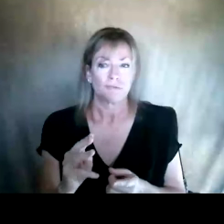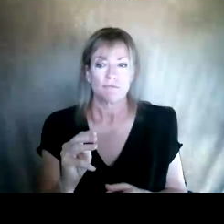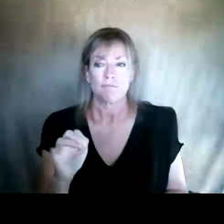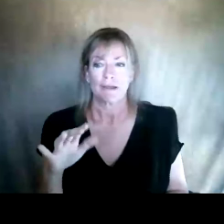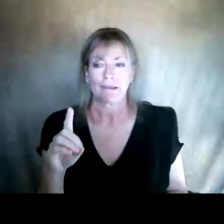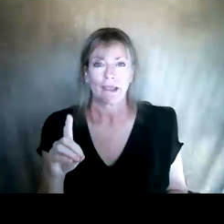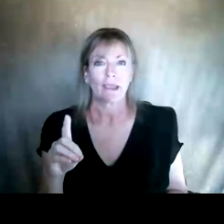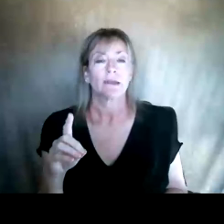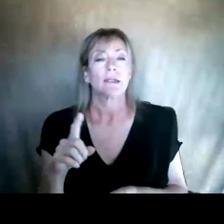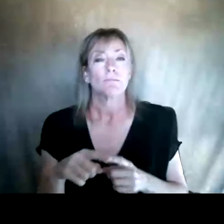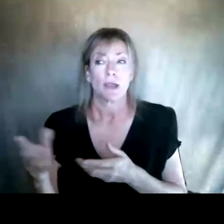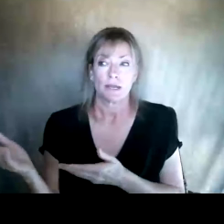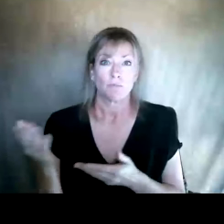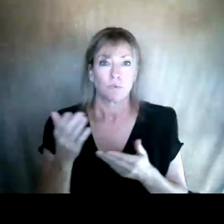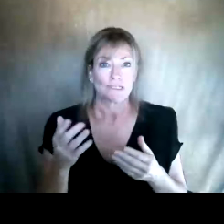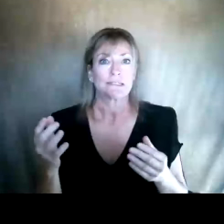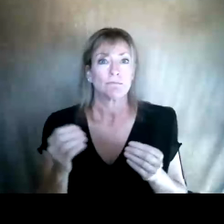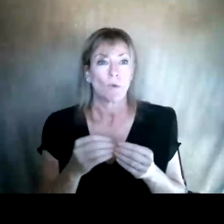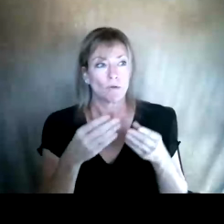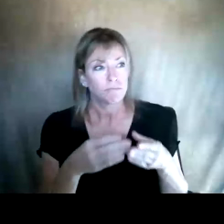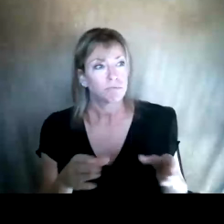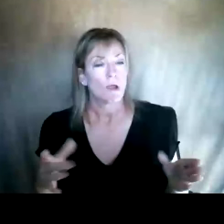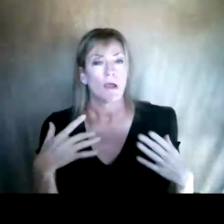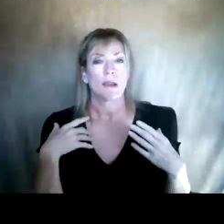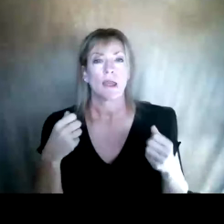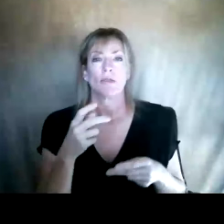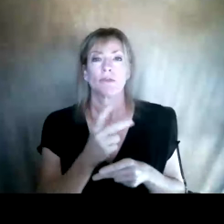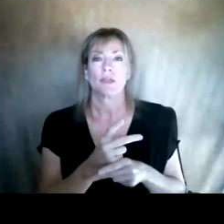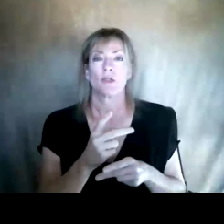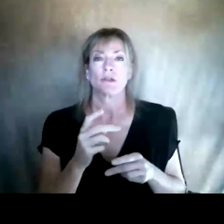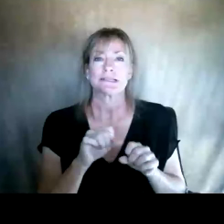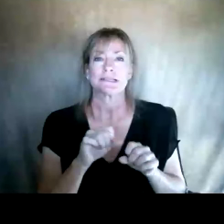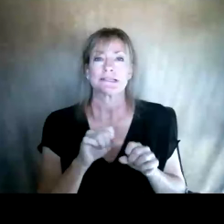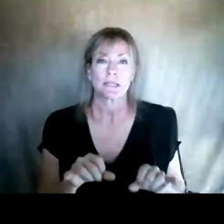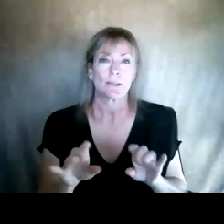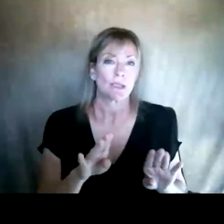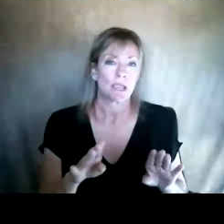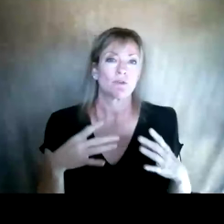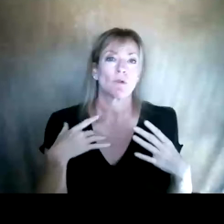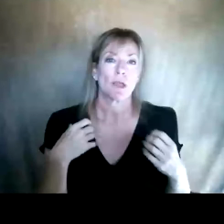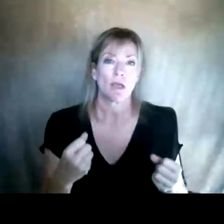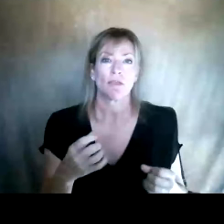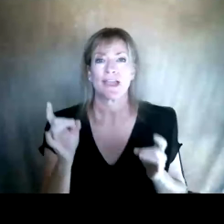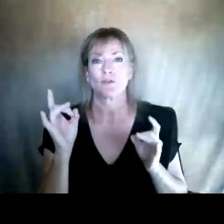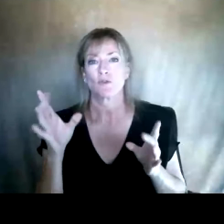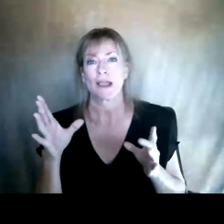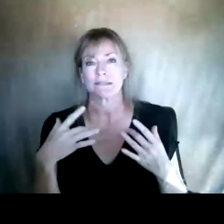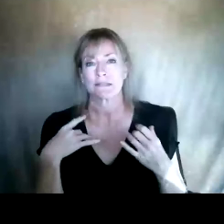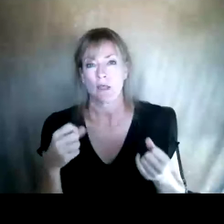IN TO THE BROADER HEALTH CARE SYSTEM AND CRISIS CARE IN PARTICULAR. WE WILL DROP THE LINK.